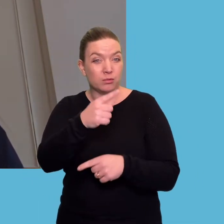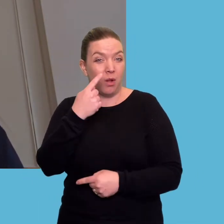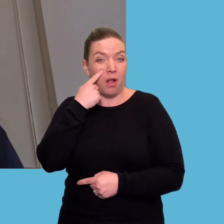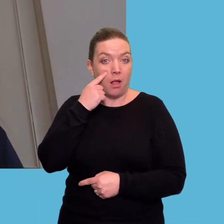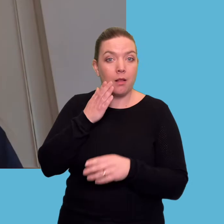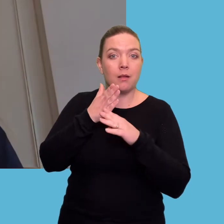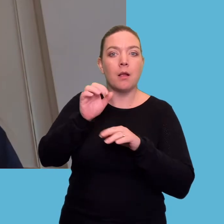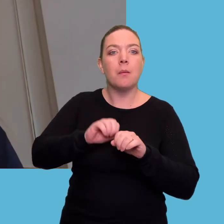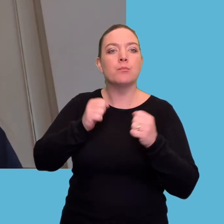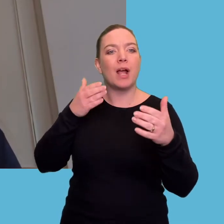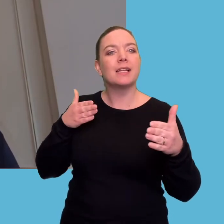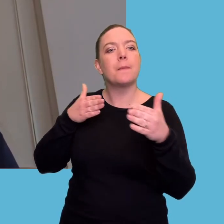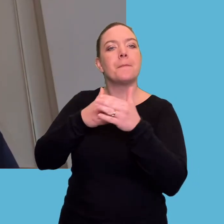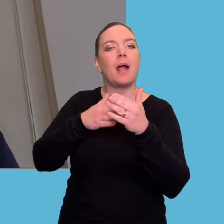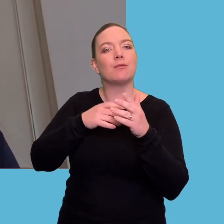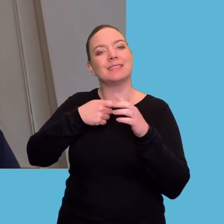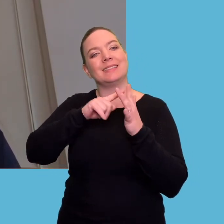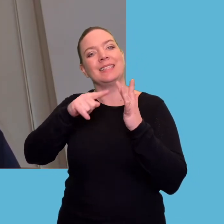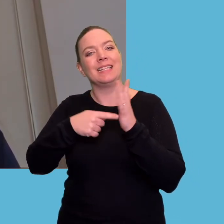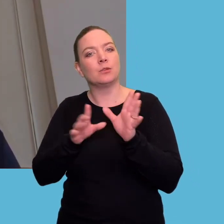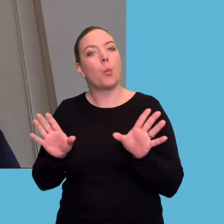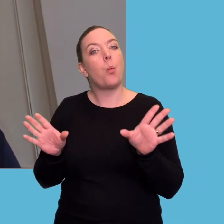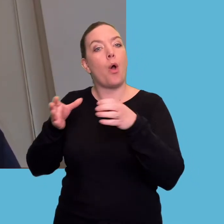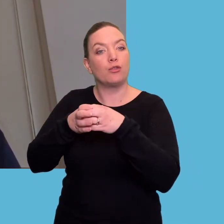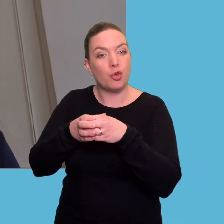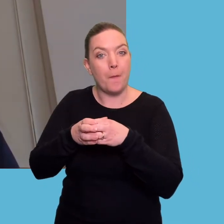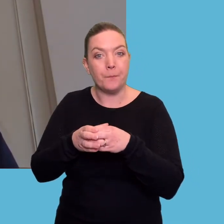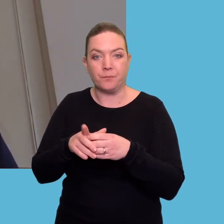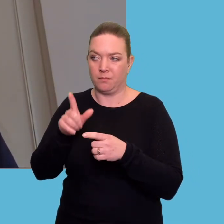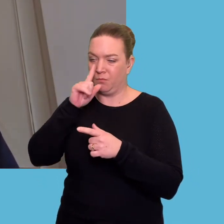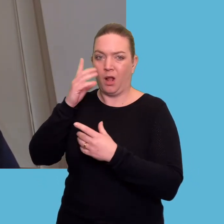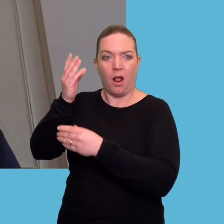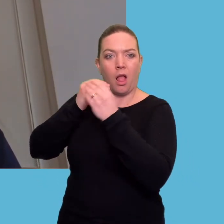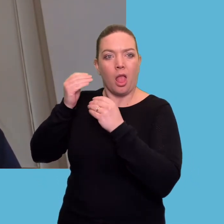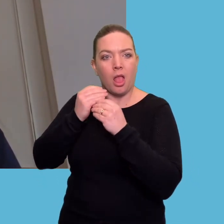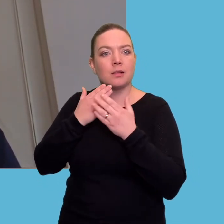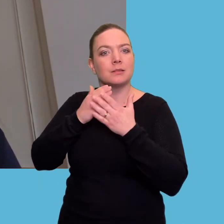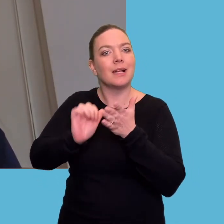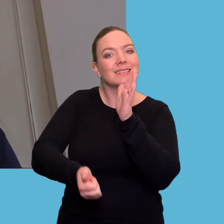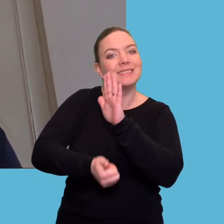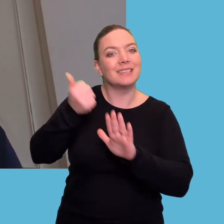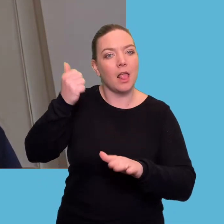Also, take a look at the Breaking Barriers Kit workshop, available to book through